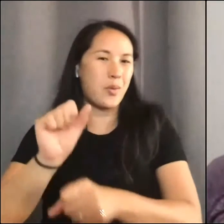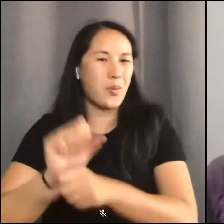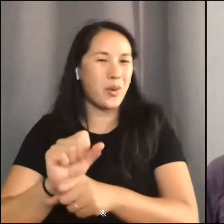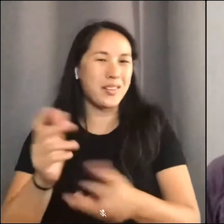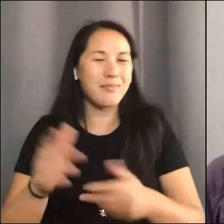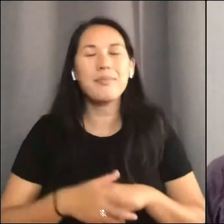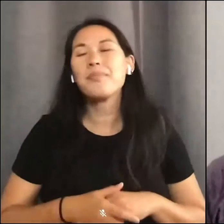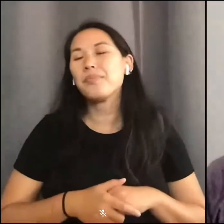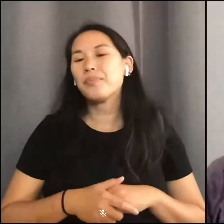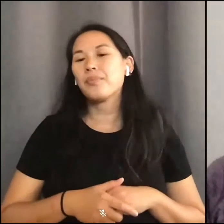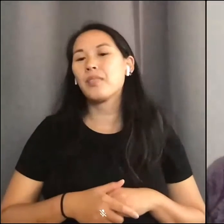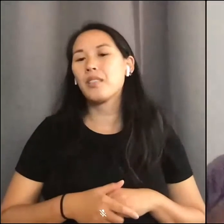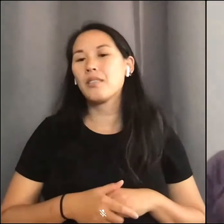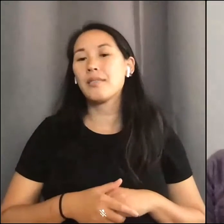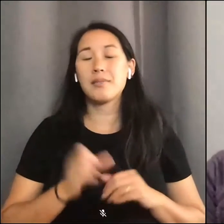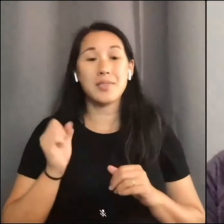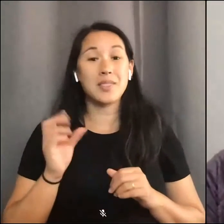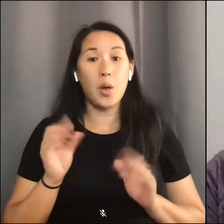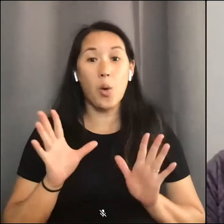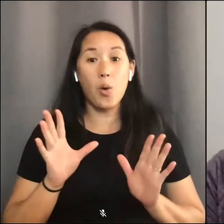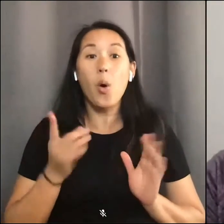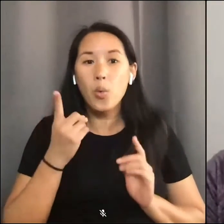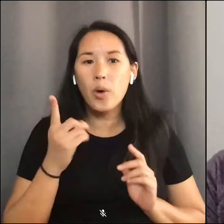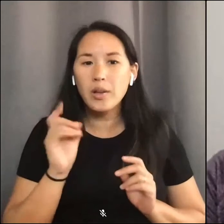um so with that uh oh there's one question let me just make sure that